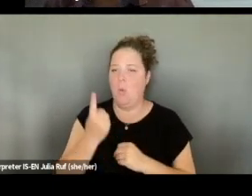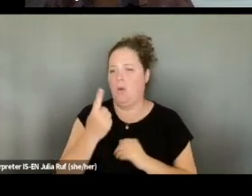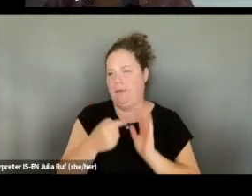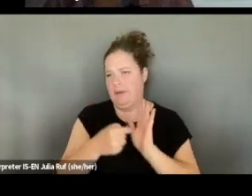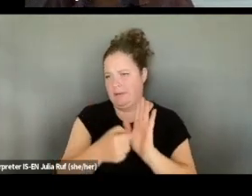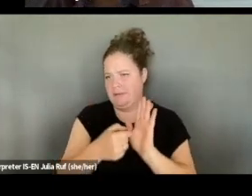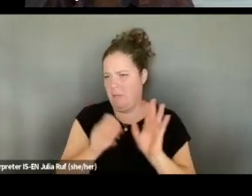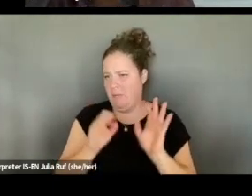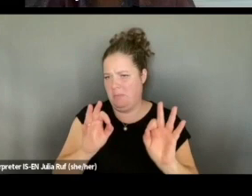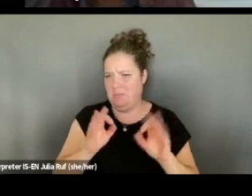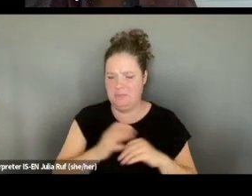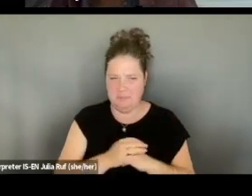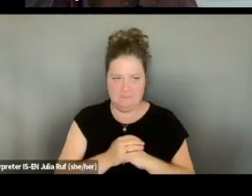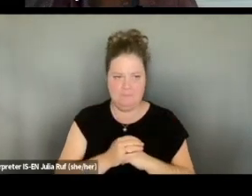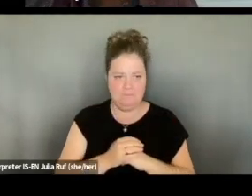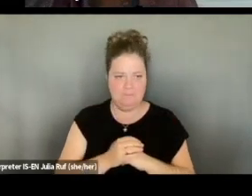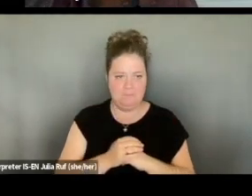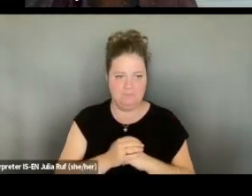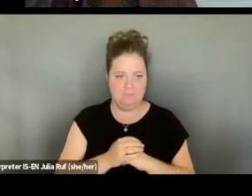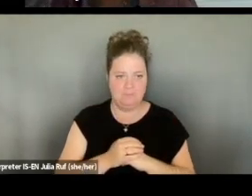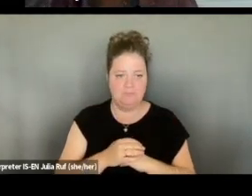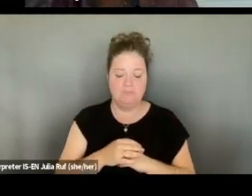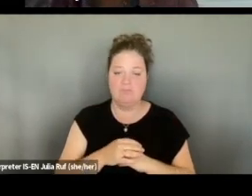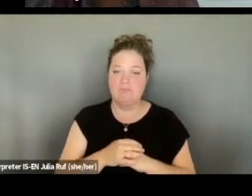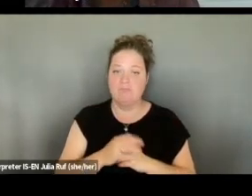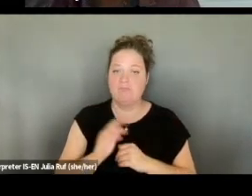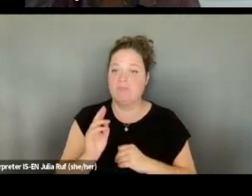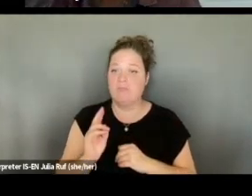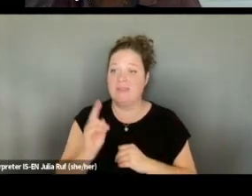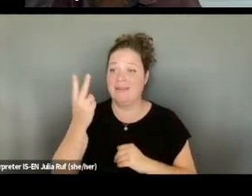example for good practices. Then, another example